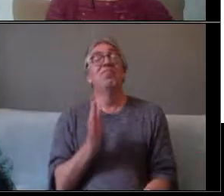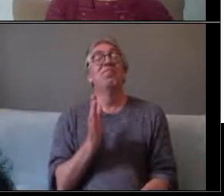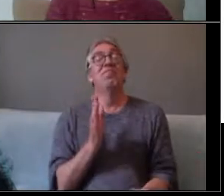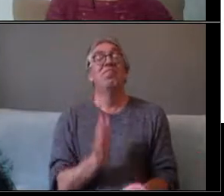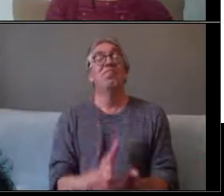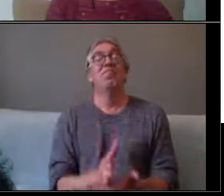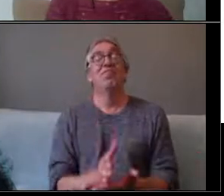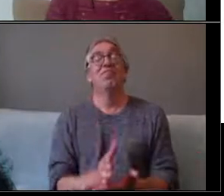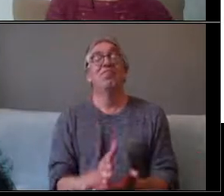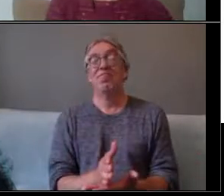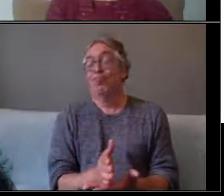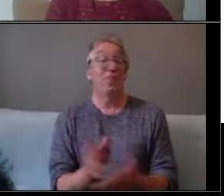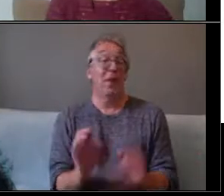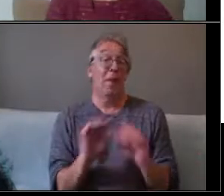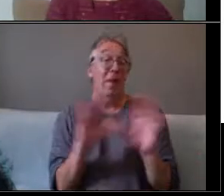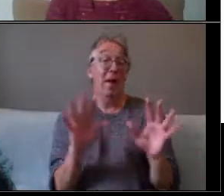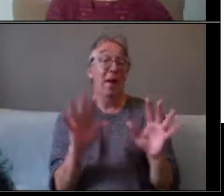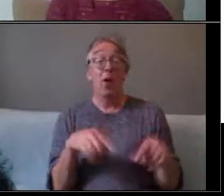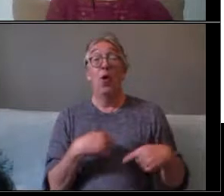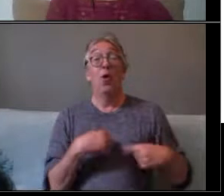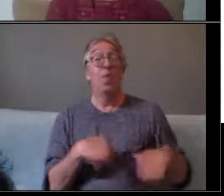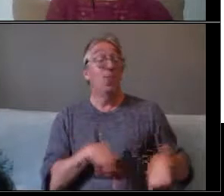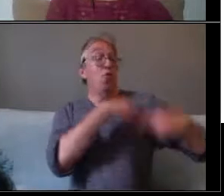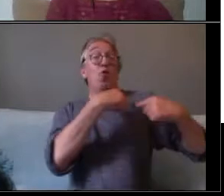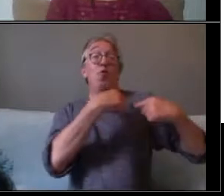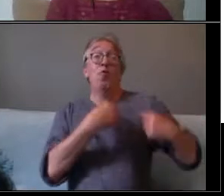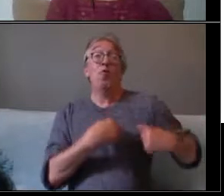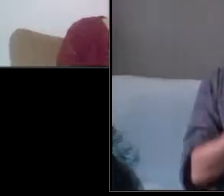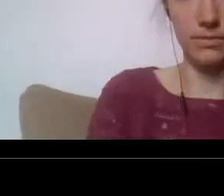the whole volunteering community needs to think about what to do.